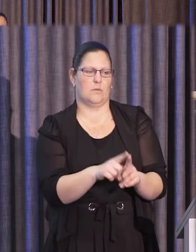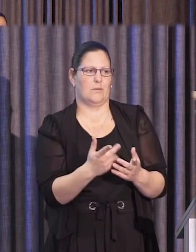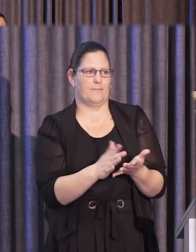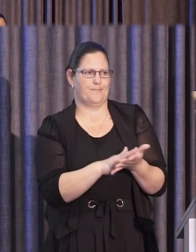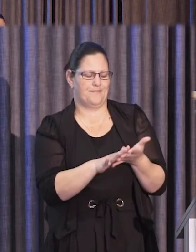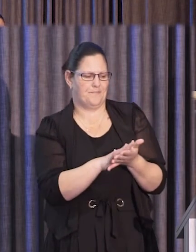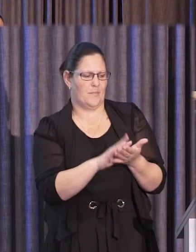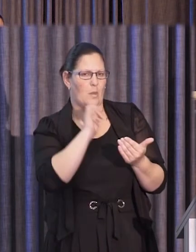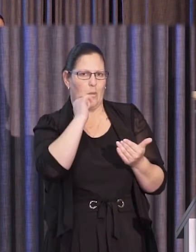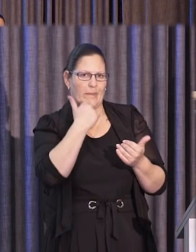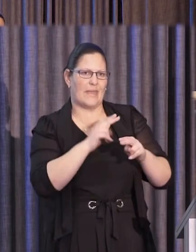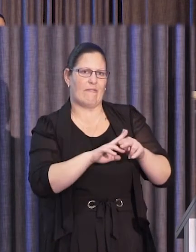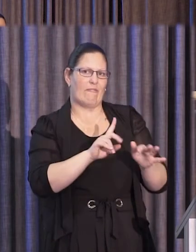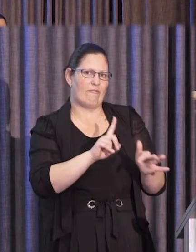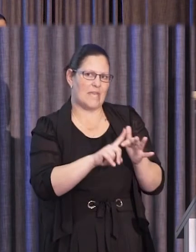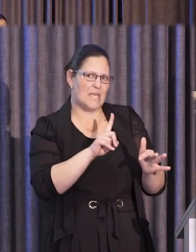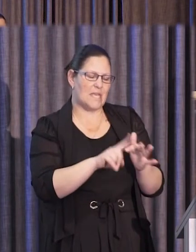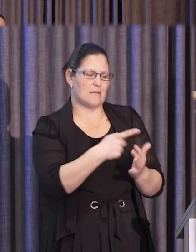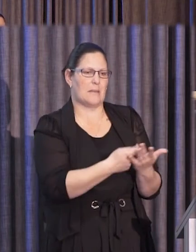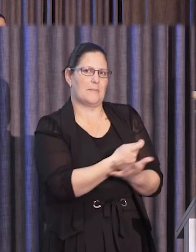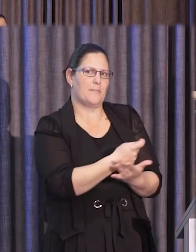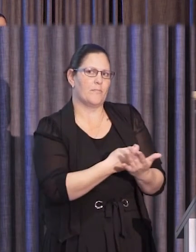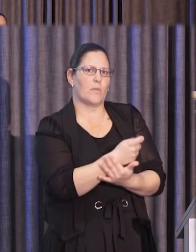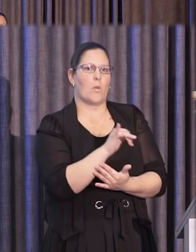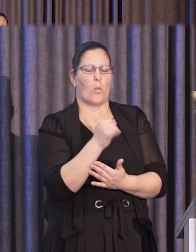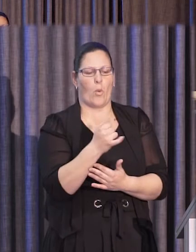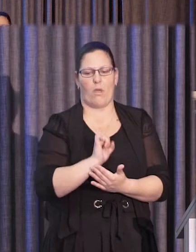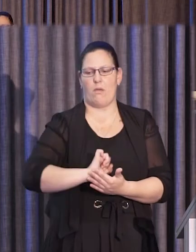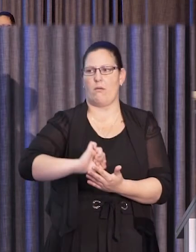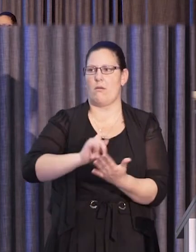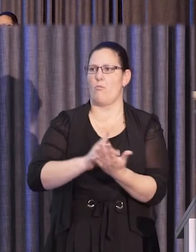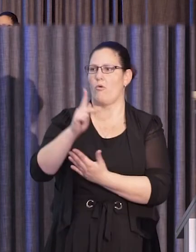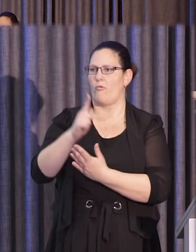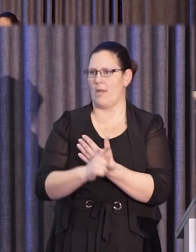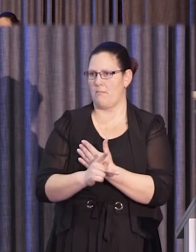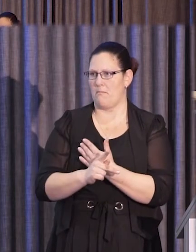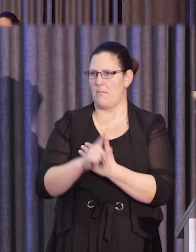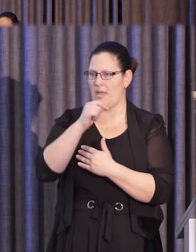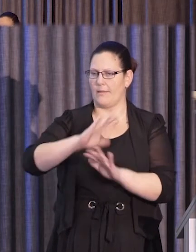or whether there'll be particular programs that peer-to-peer support networks choose to run, those are services that people could look